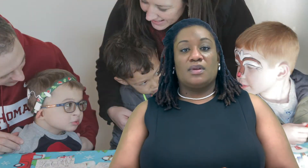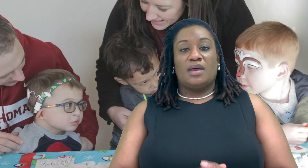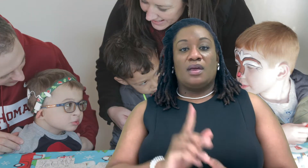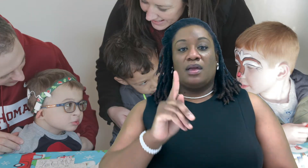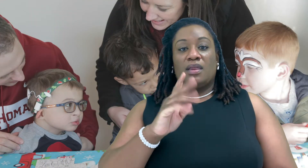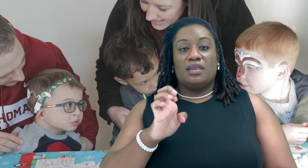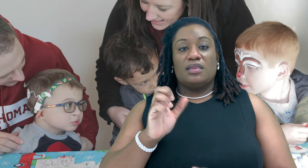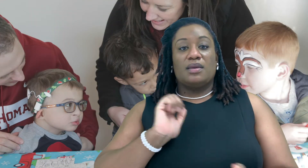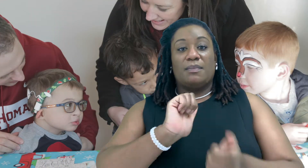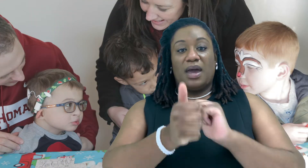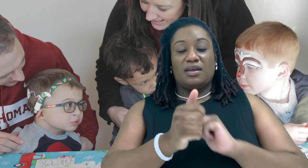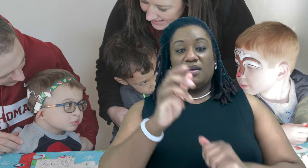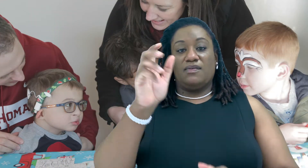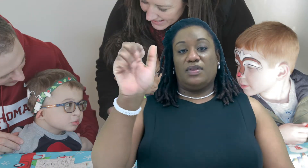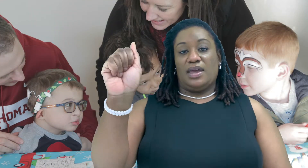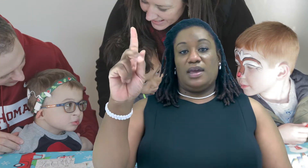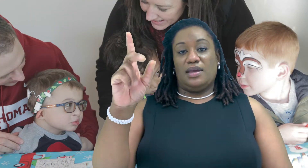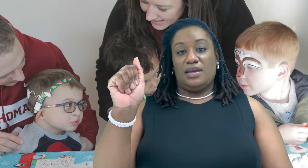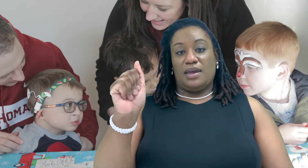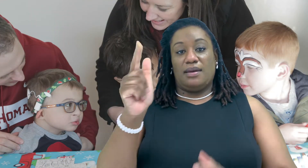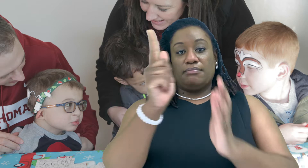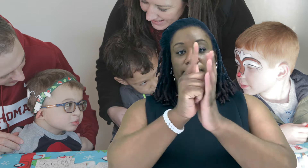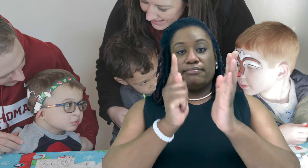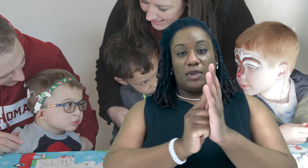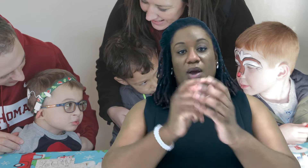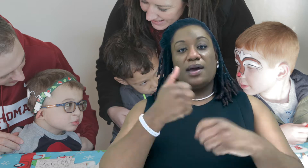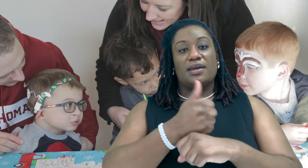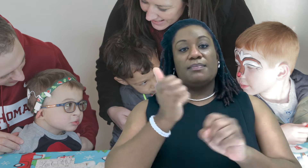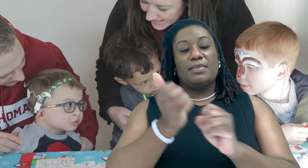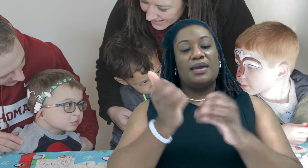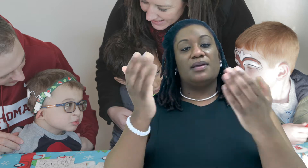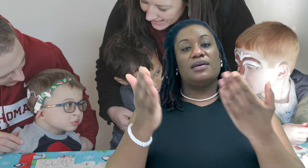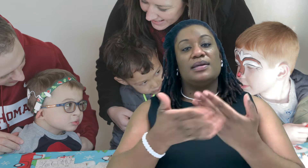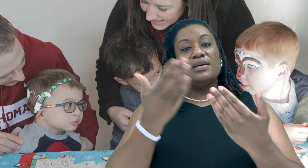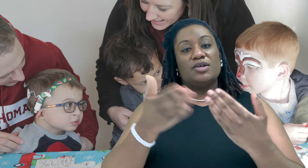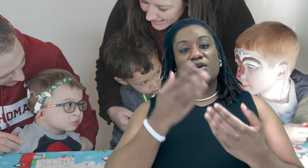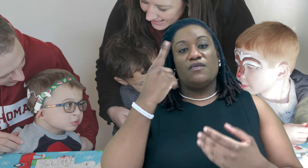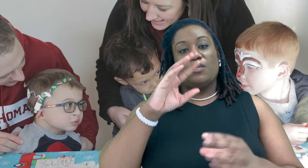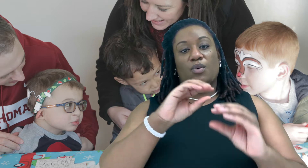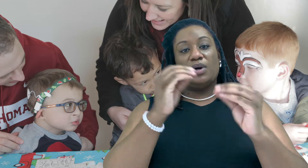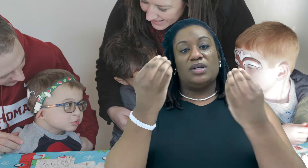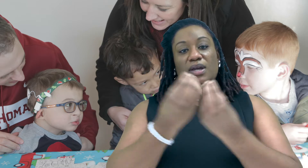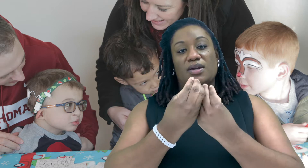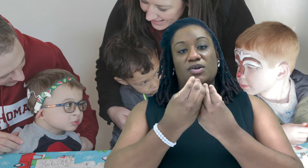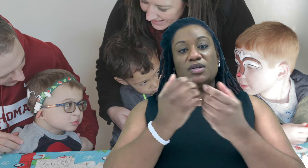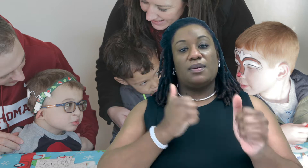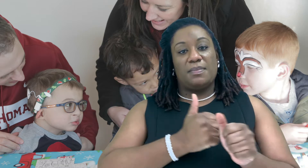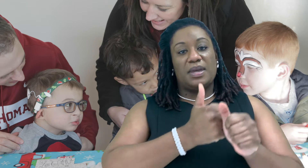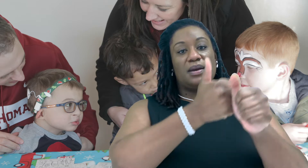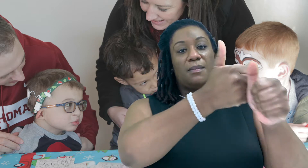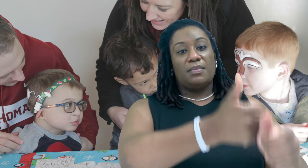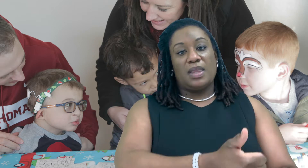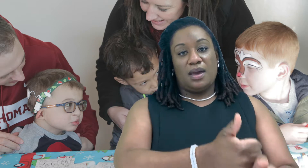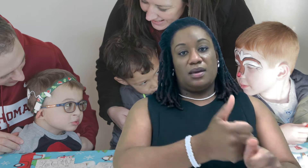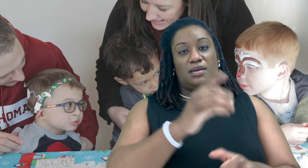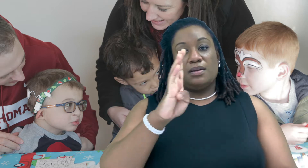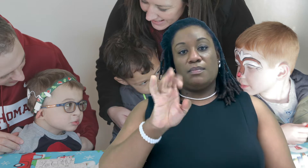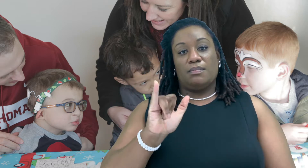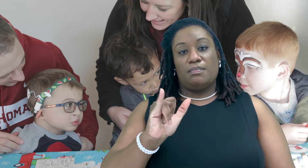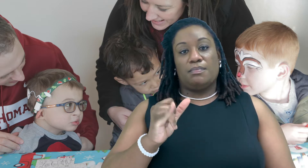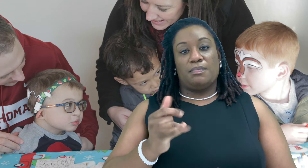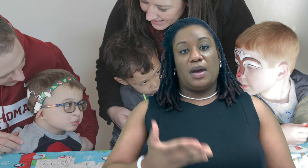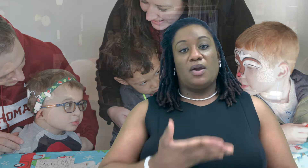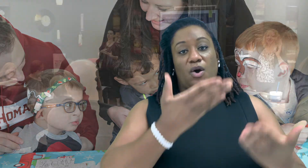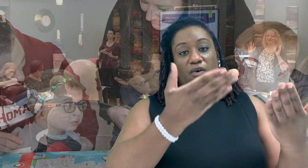The passage of the ADA has made it easier for organizations to be compliant by offering